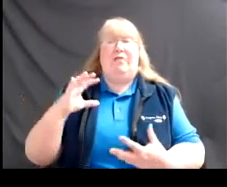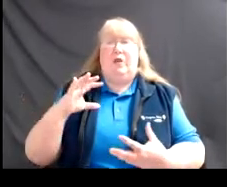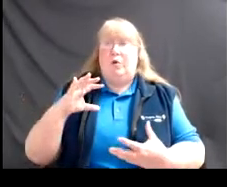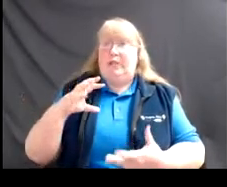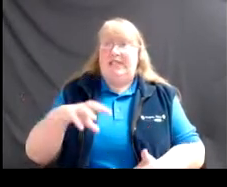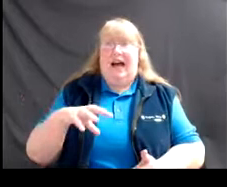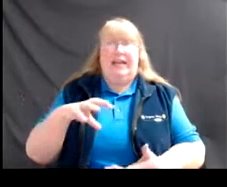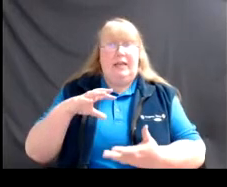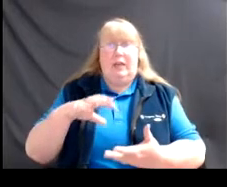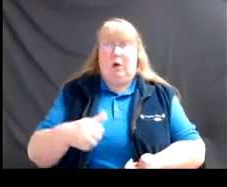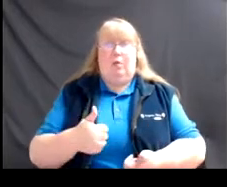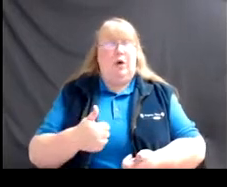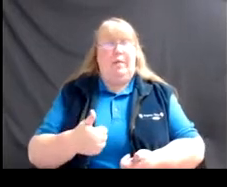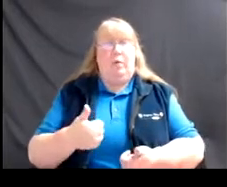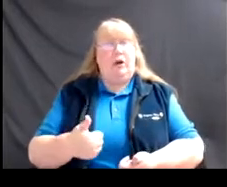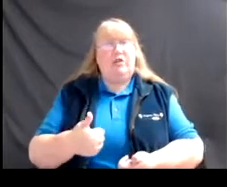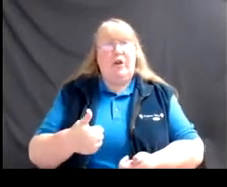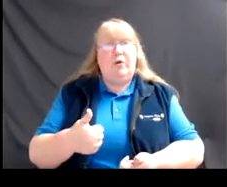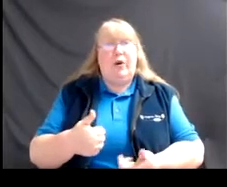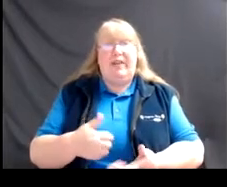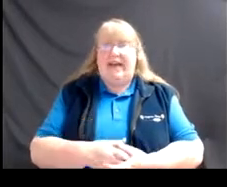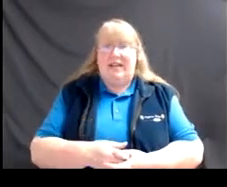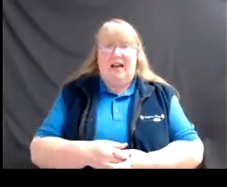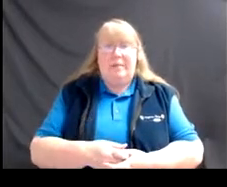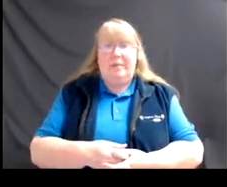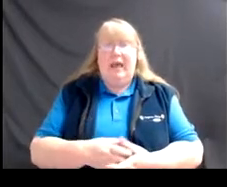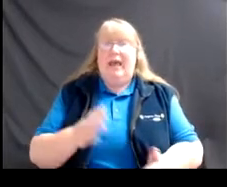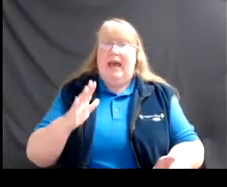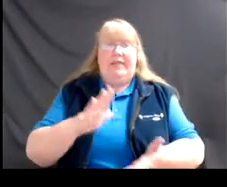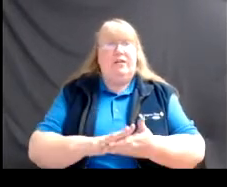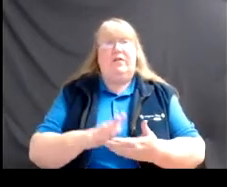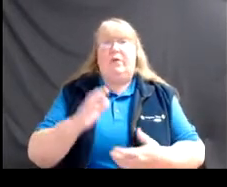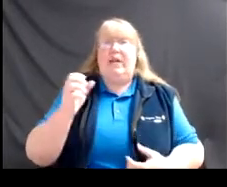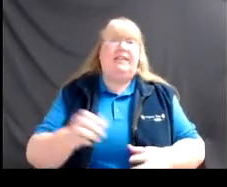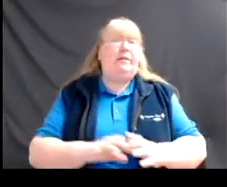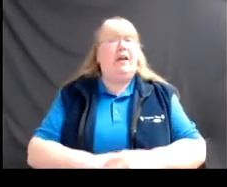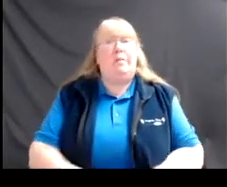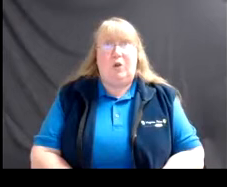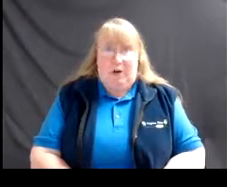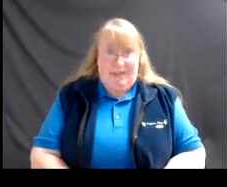you decide that the equipment works for you during that time, at the end of 30 days it becomes yours.